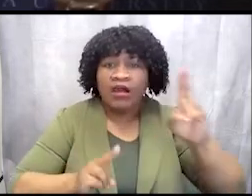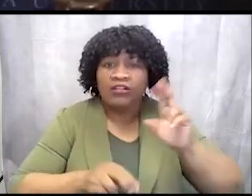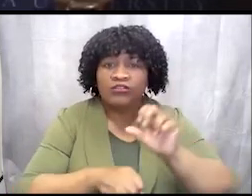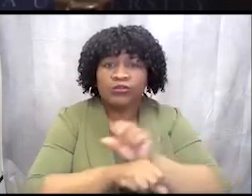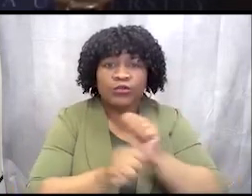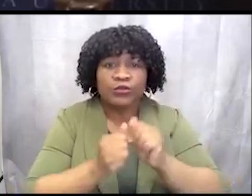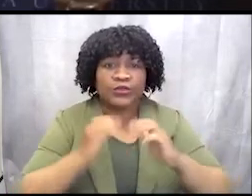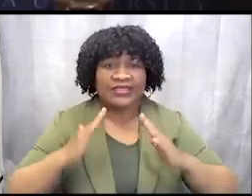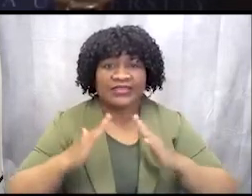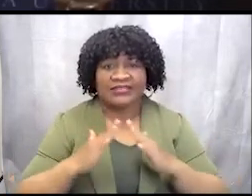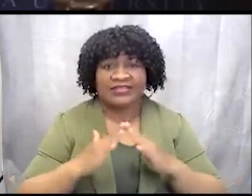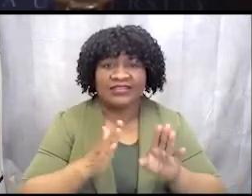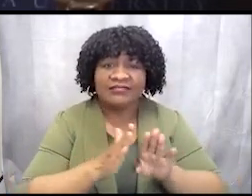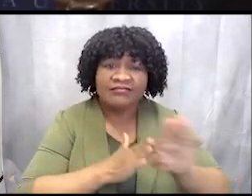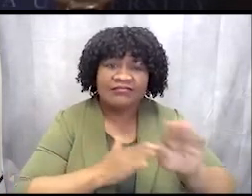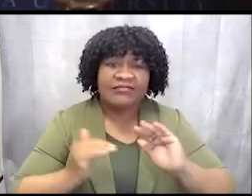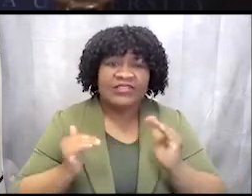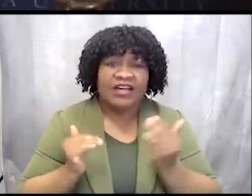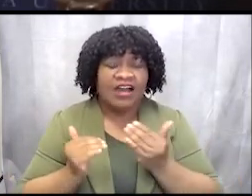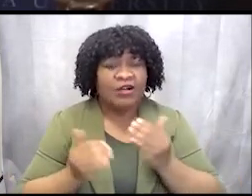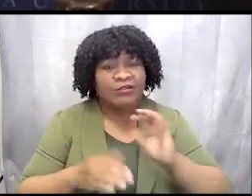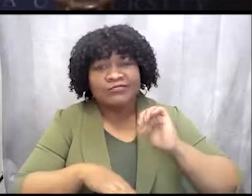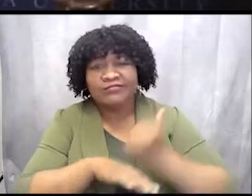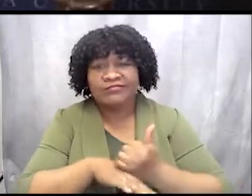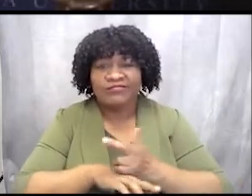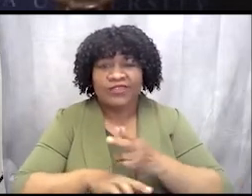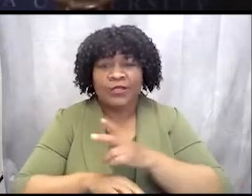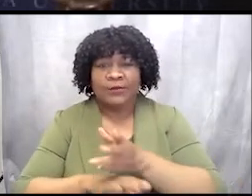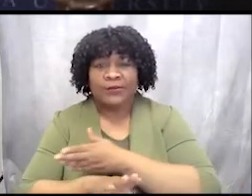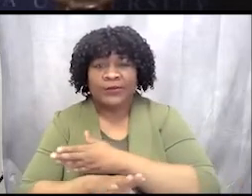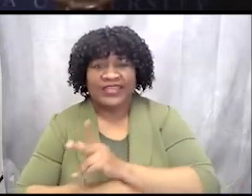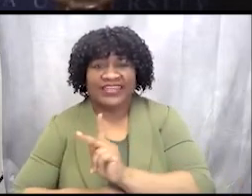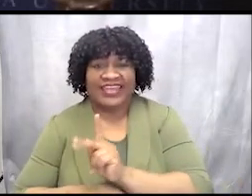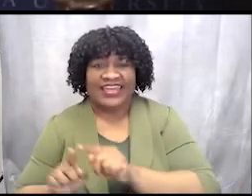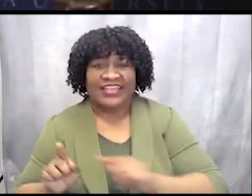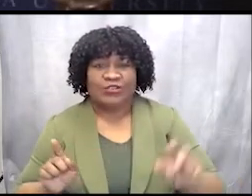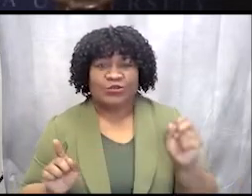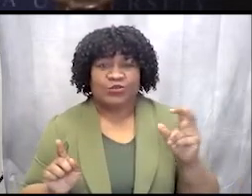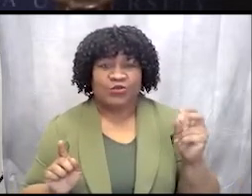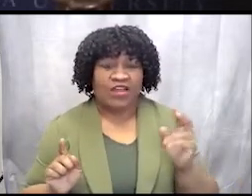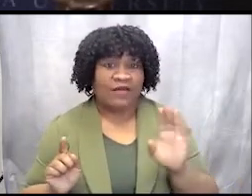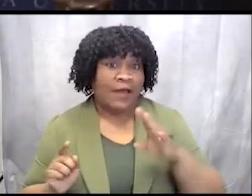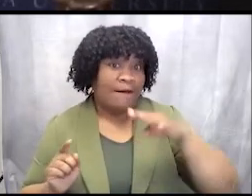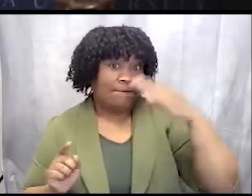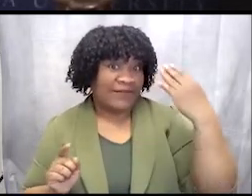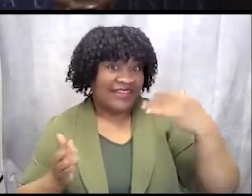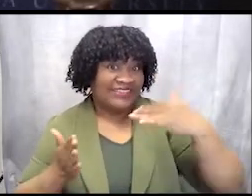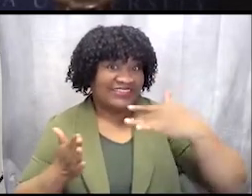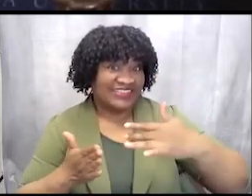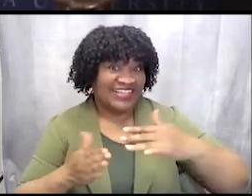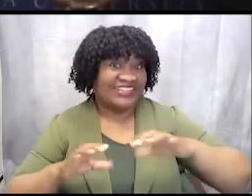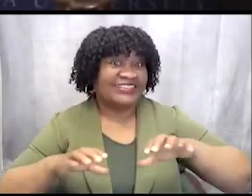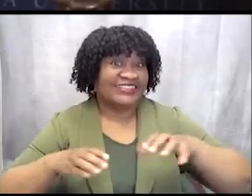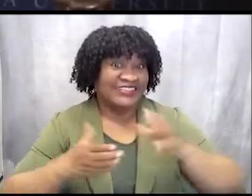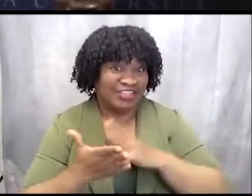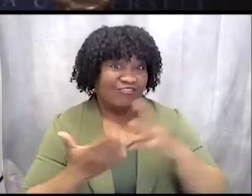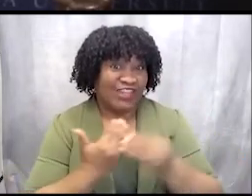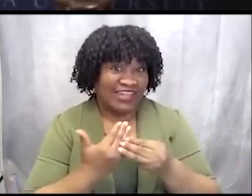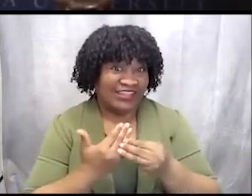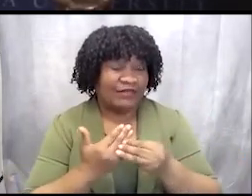with the city to develop our groundbreaking pre-K to 12 black studies curriculum, which will serve as a model for the rest of the country.